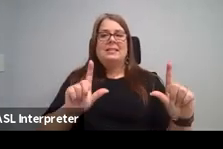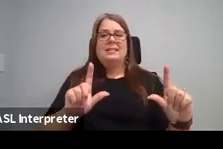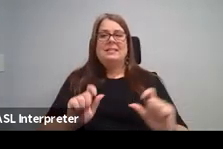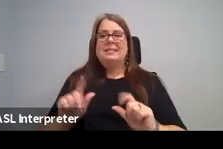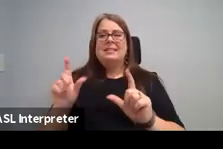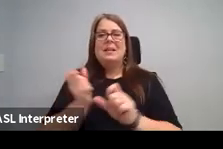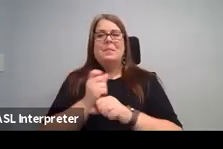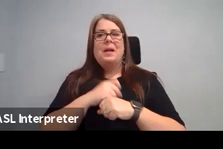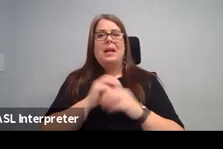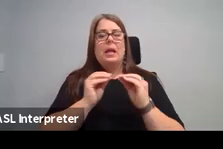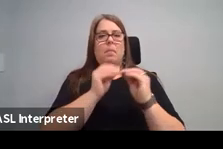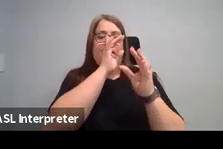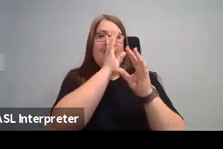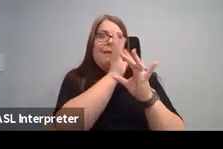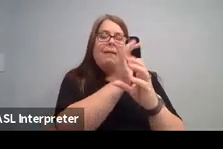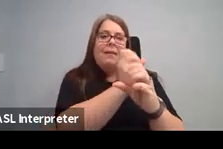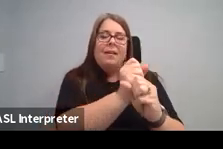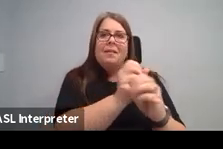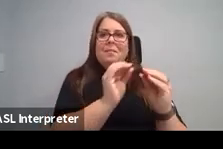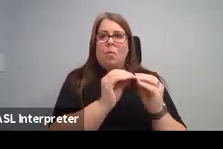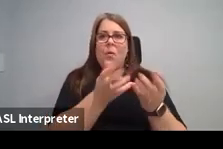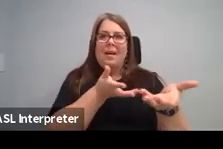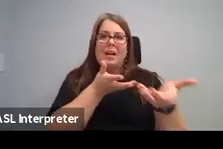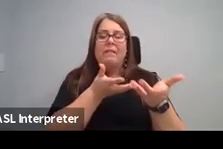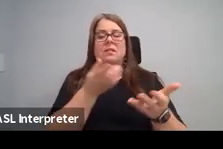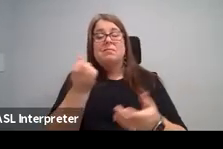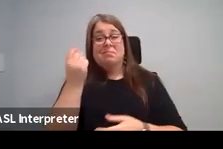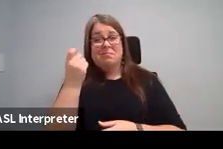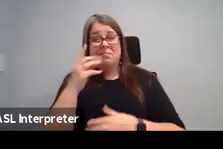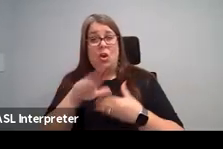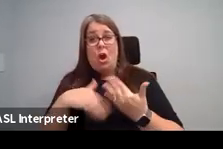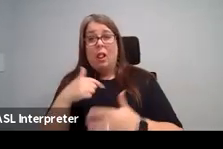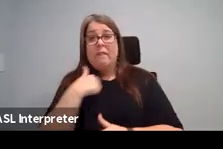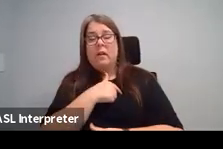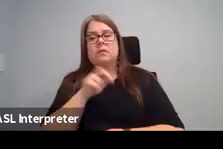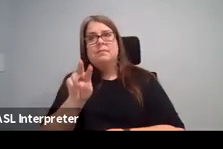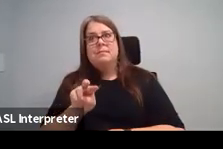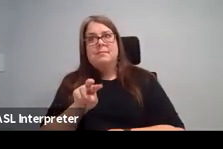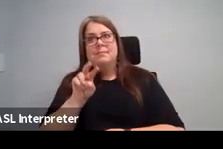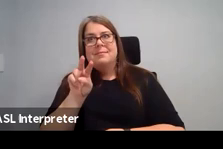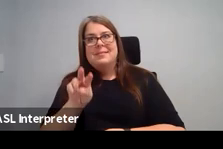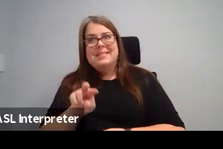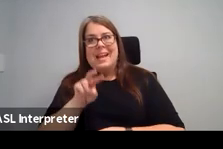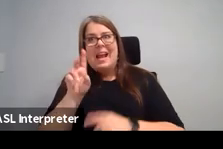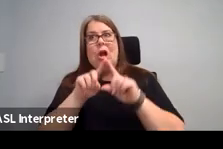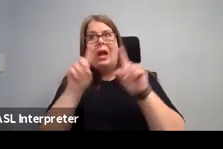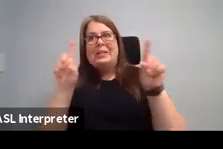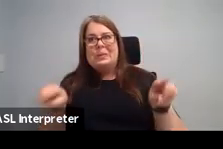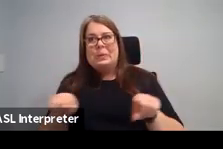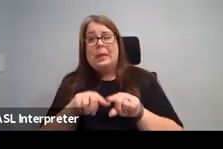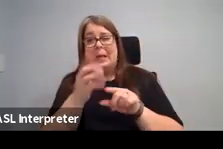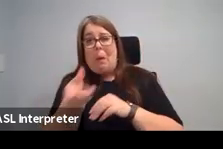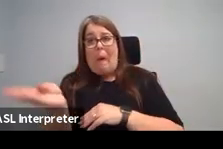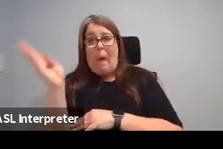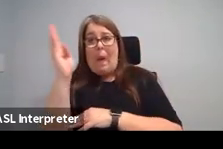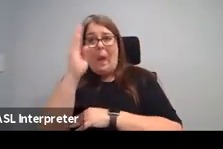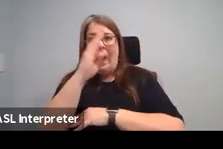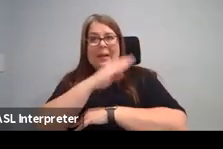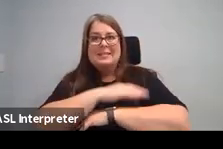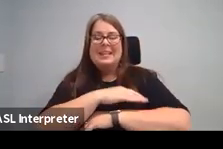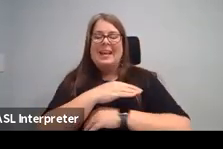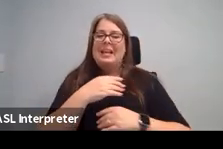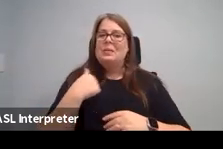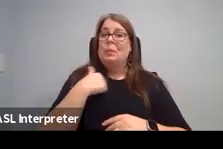Jewyl Alderson Clarke, SDCOE: Because as, as you know, we are all staring at screens all day long. And so we wanted to give you a little bit something different. This is just a plain slide where we put a whole bunch of different layers.